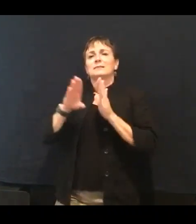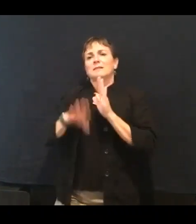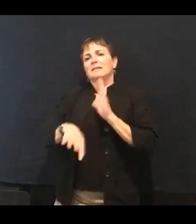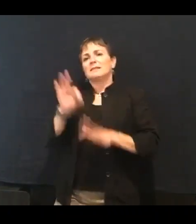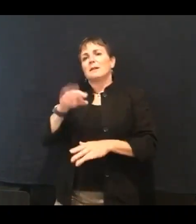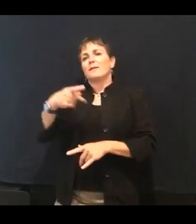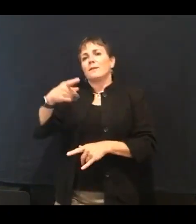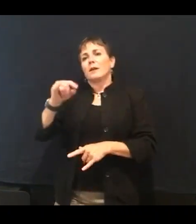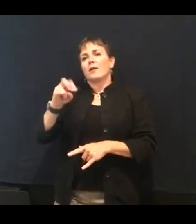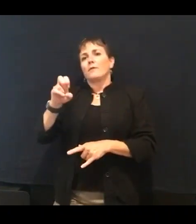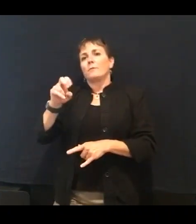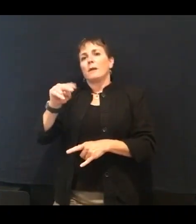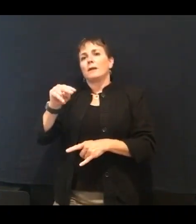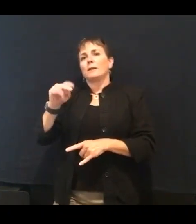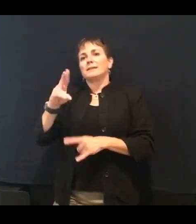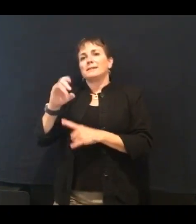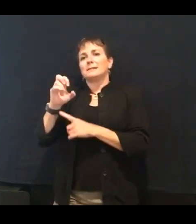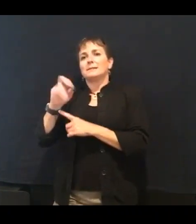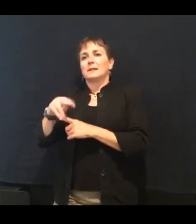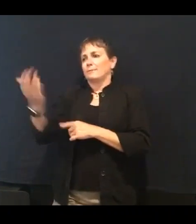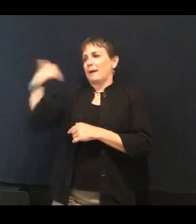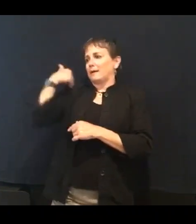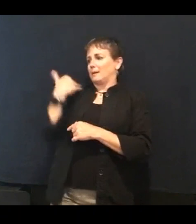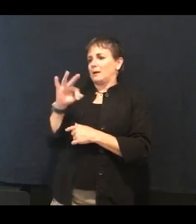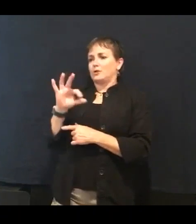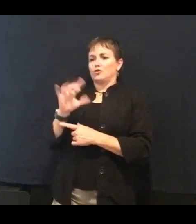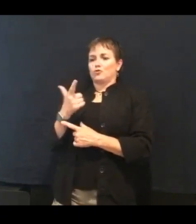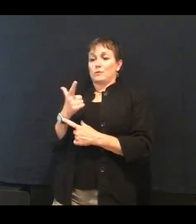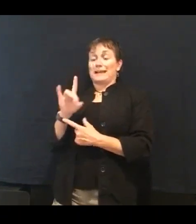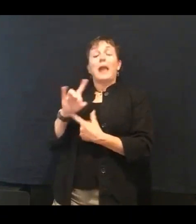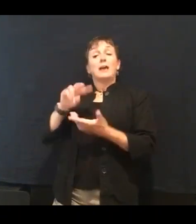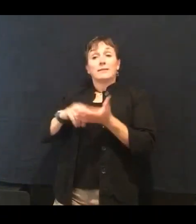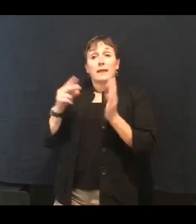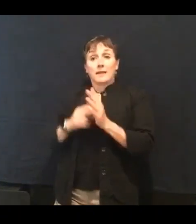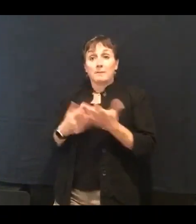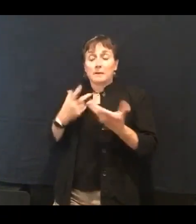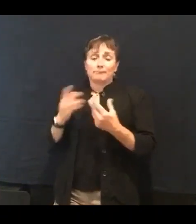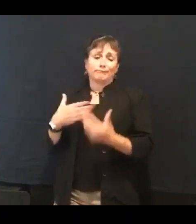But this does not mean that it is straightforward or simple.